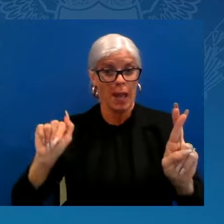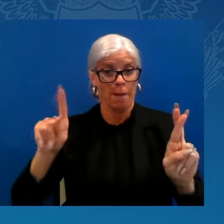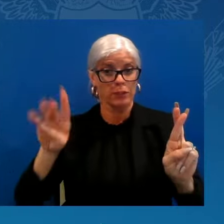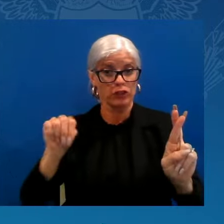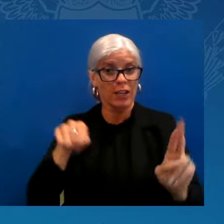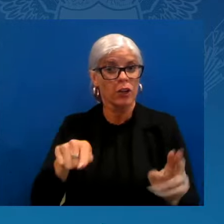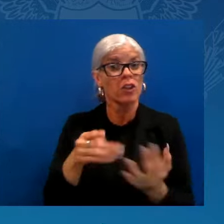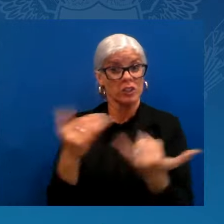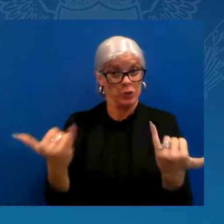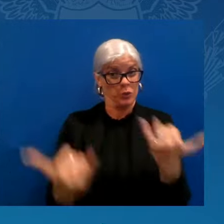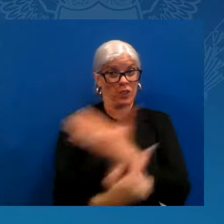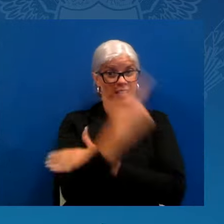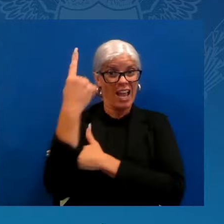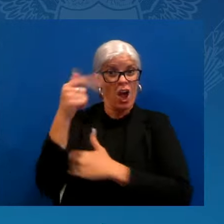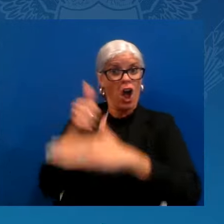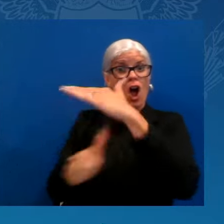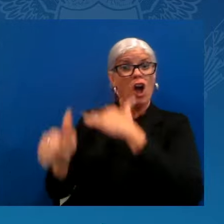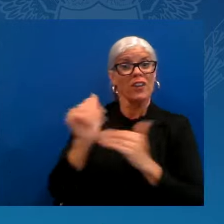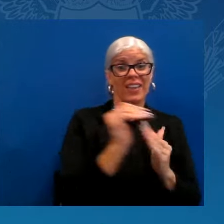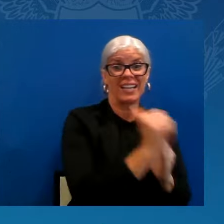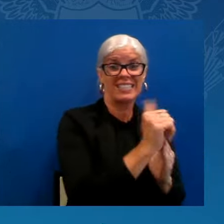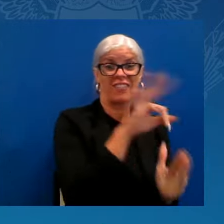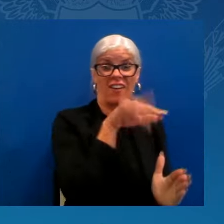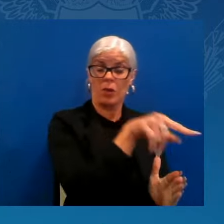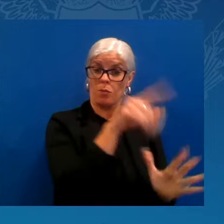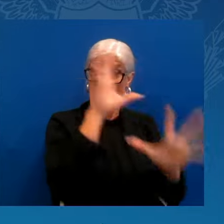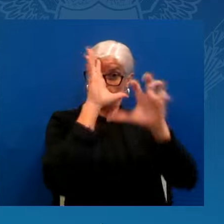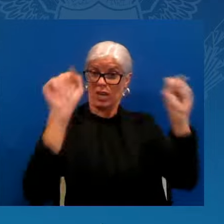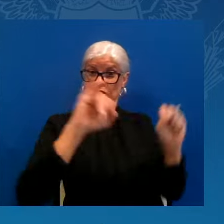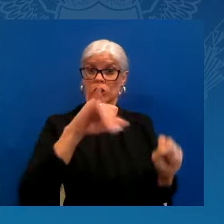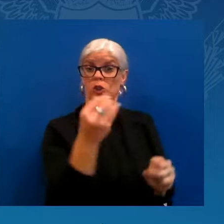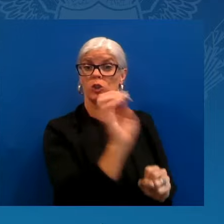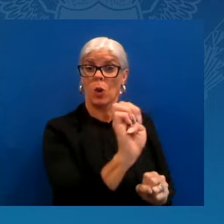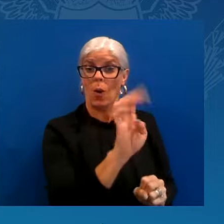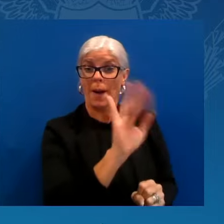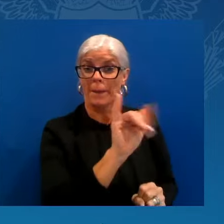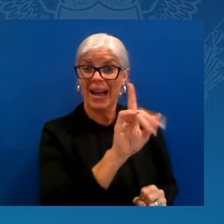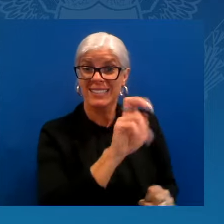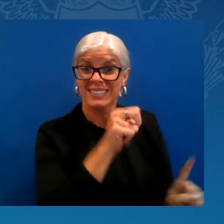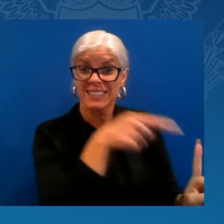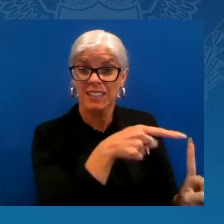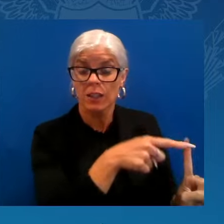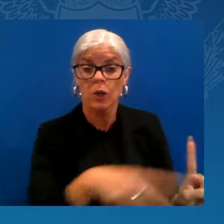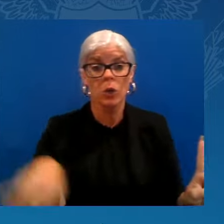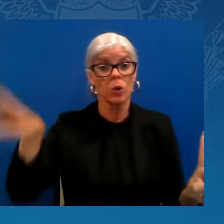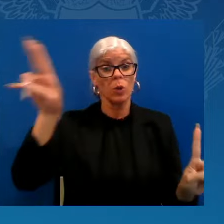The United States has an unbreakable bond with the state of Israel.